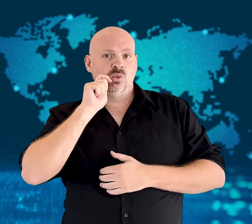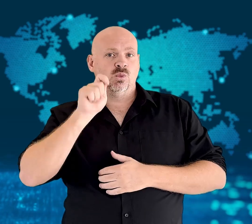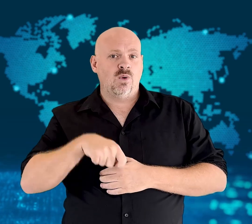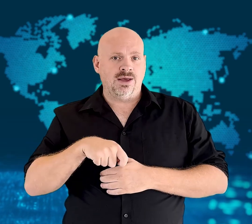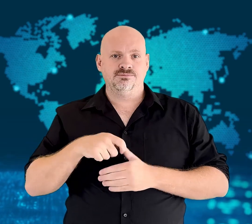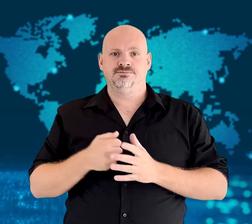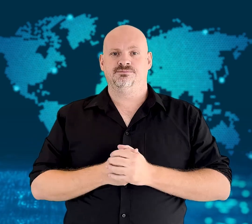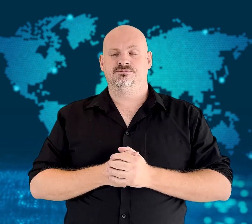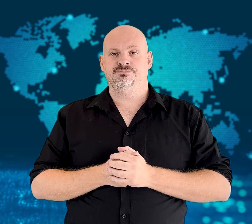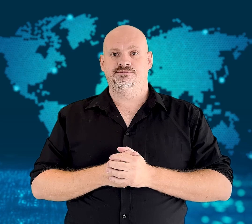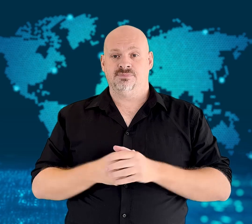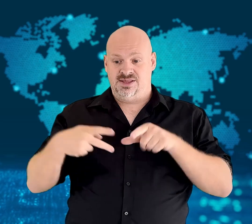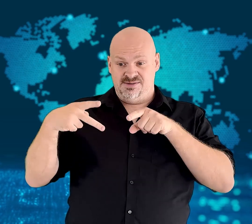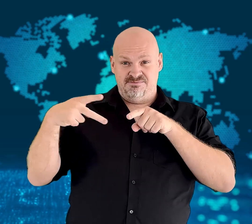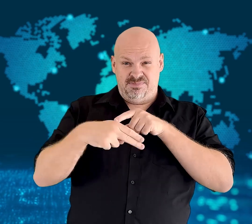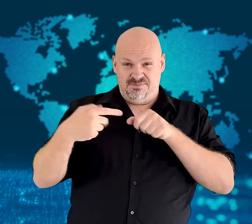energy crisis.